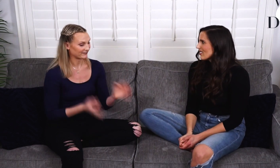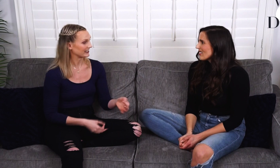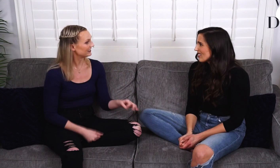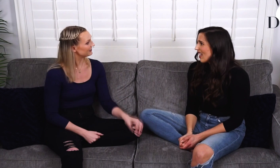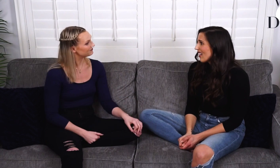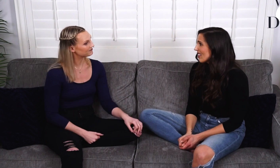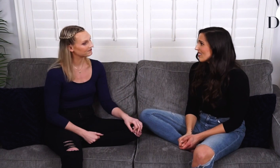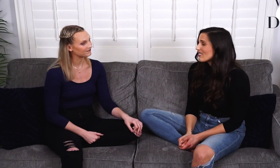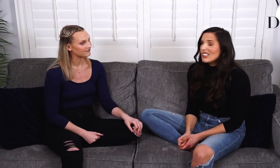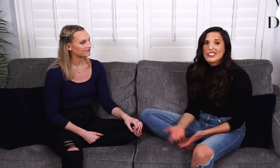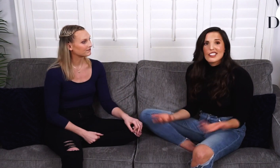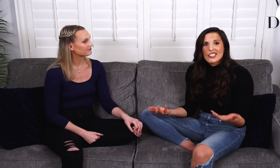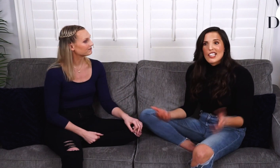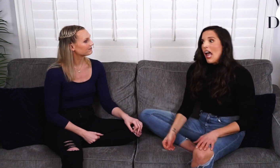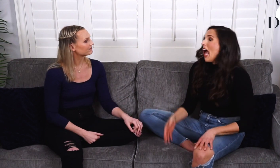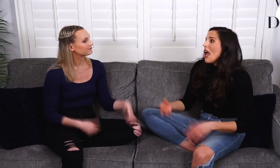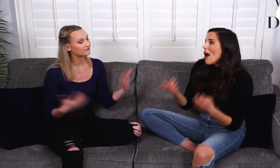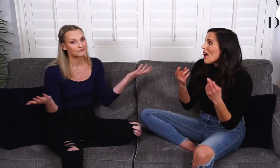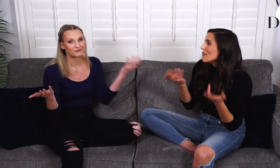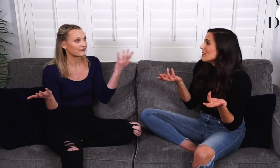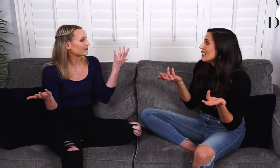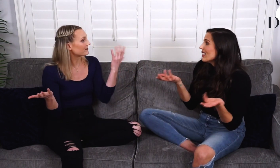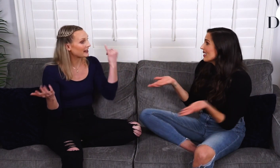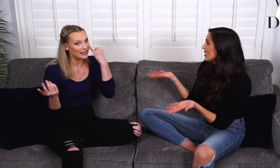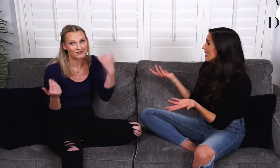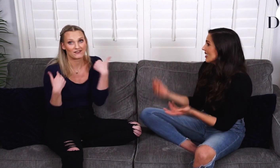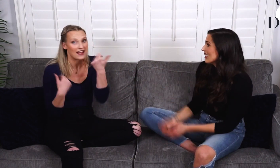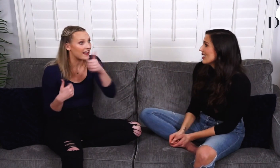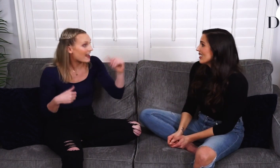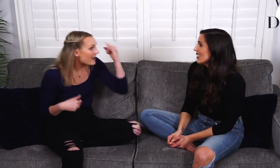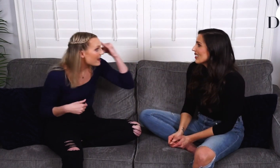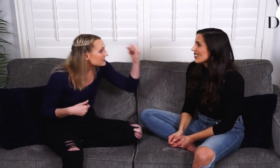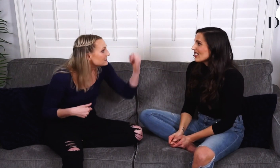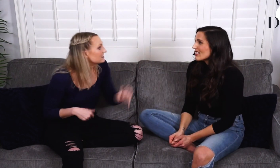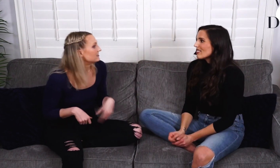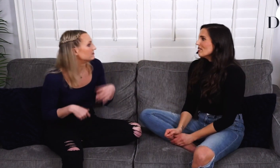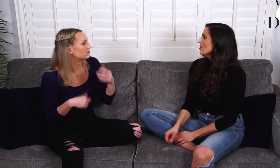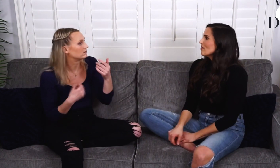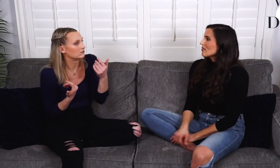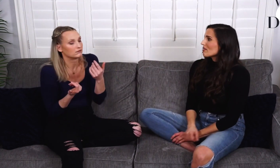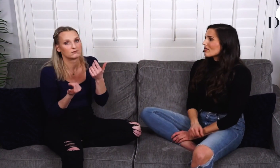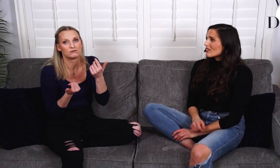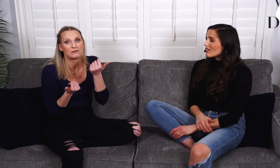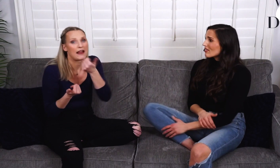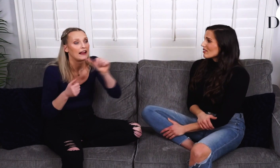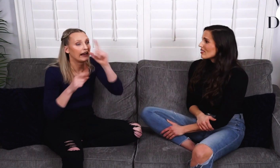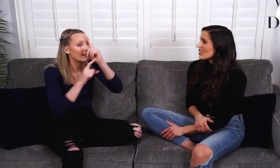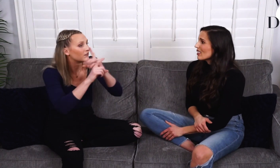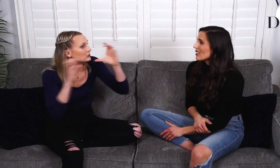Definitely, so if you guys have any ideas any